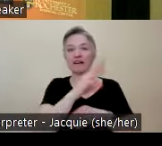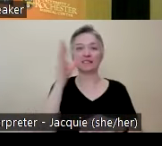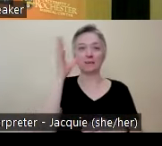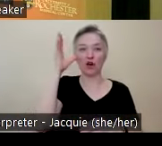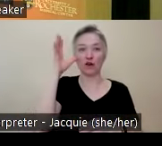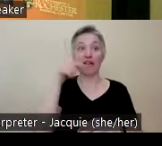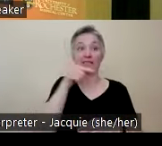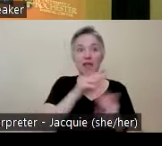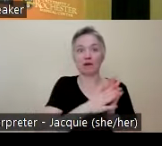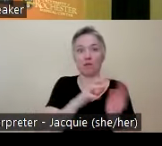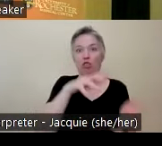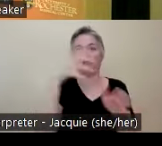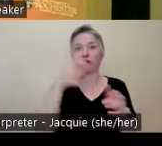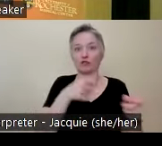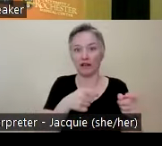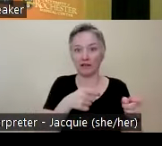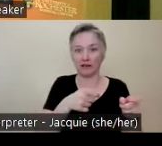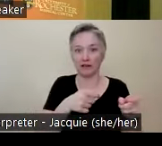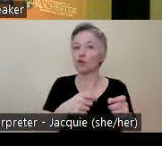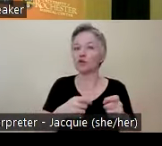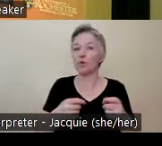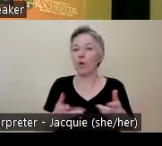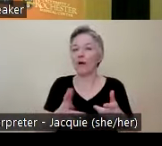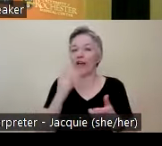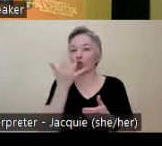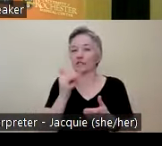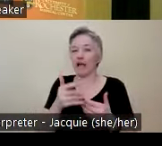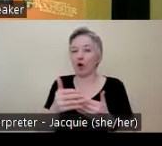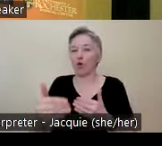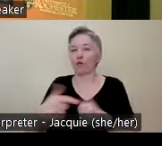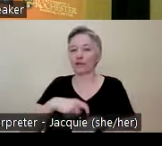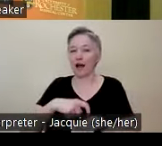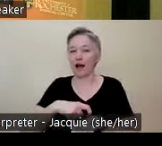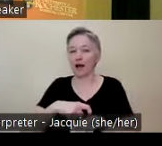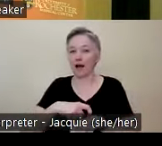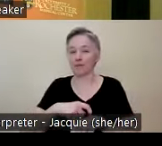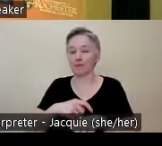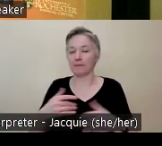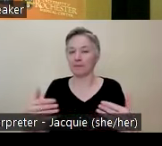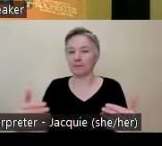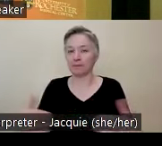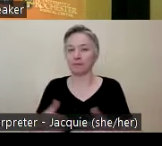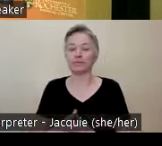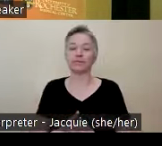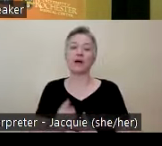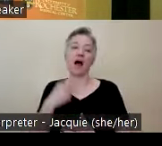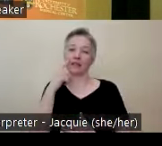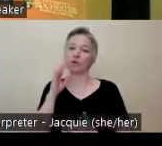look like over time as it unfolds but I think it would be very helpful um and interventions